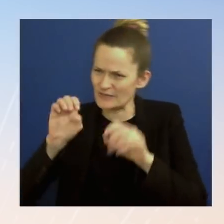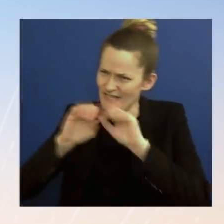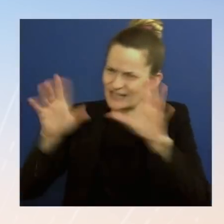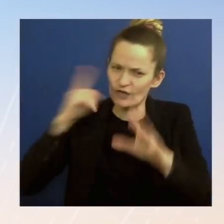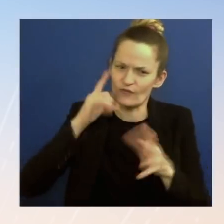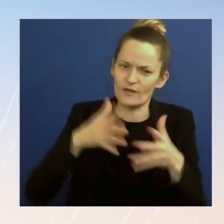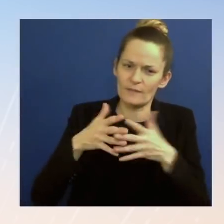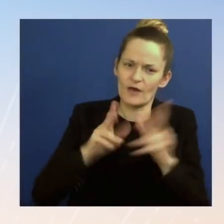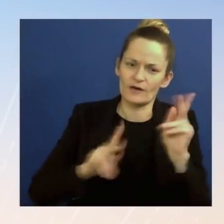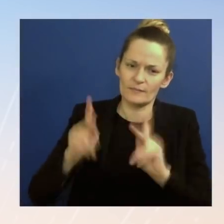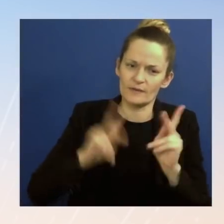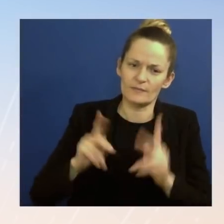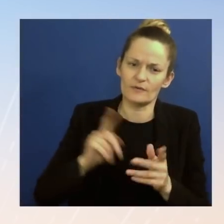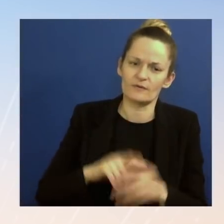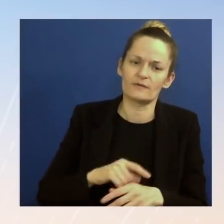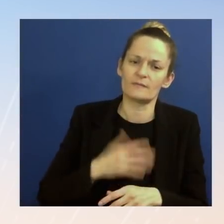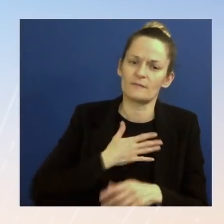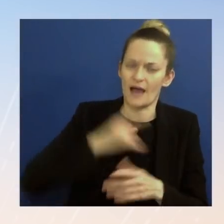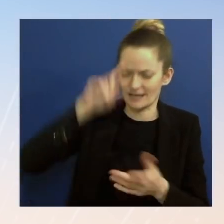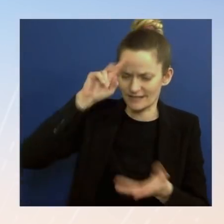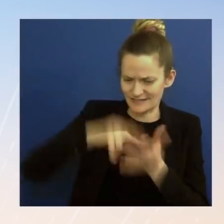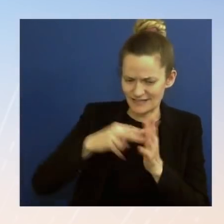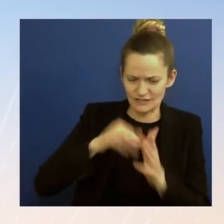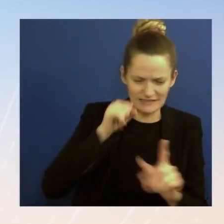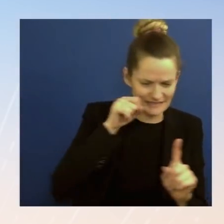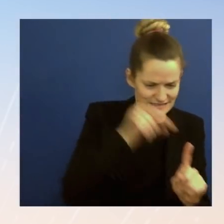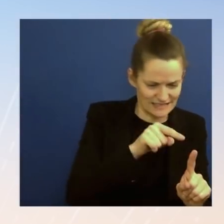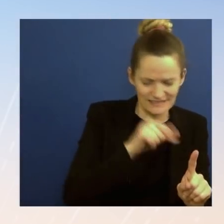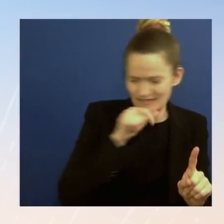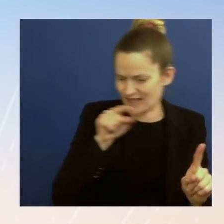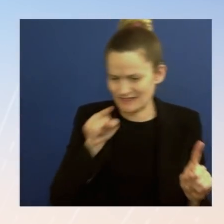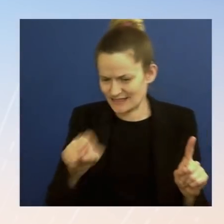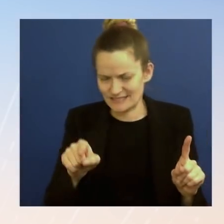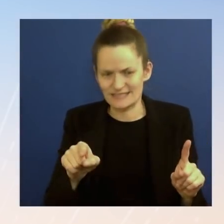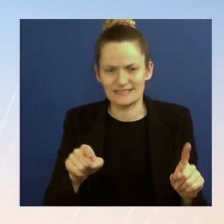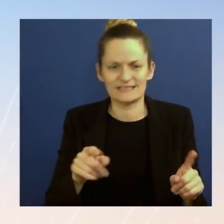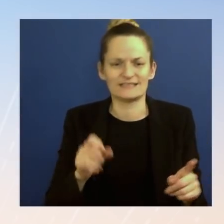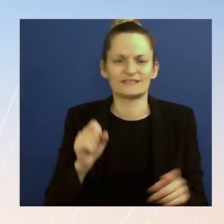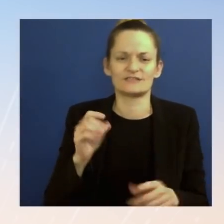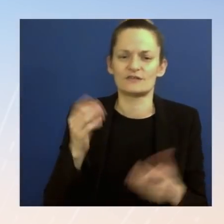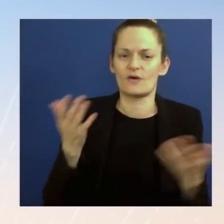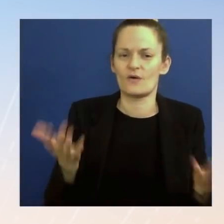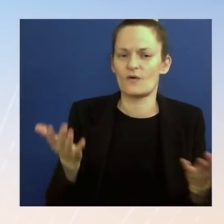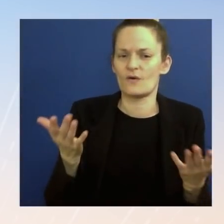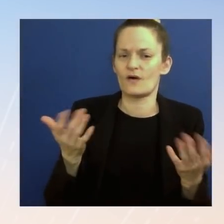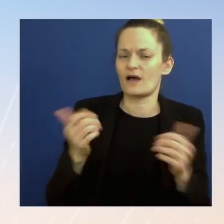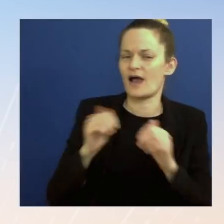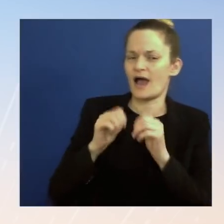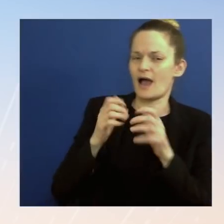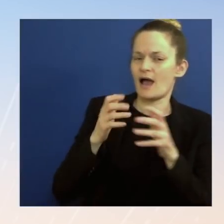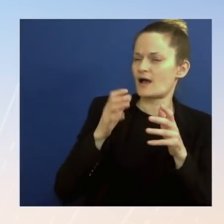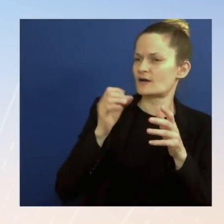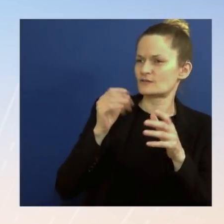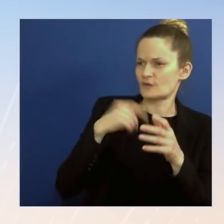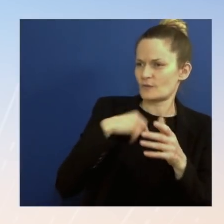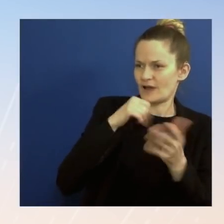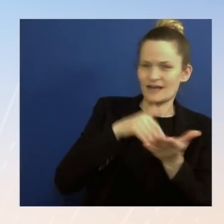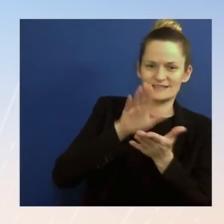their sons and daughters to fight a war in Ukraine against Russia. Go ahead. The Press: Thank you. On Iran. Ms. Psaki: Okay, I'll do bo- -- go ahead.